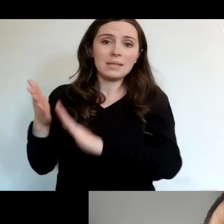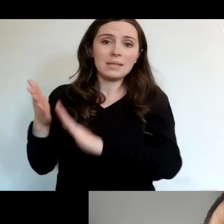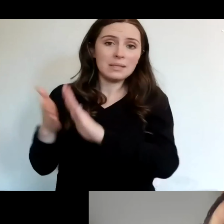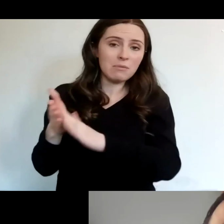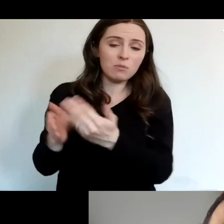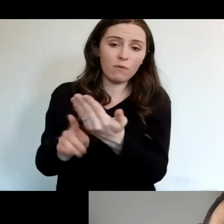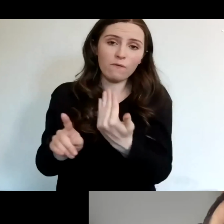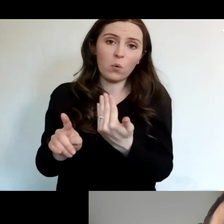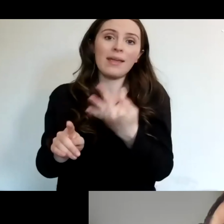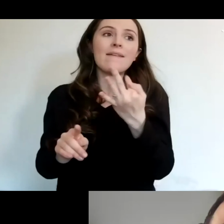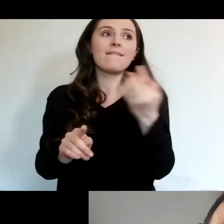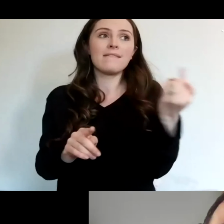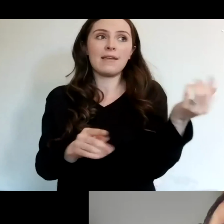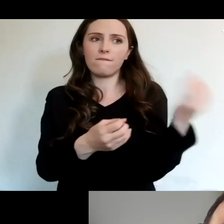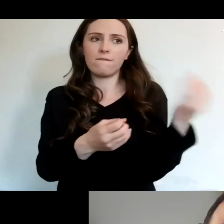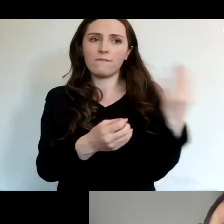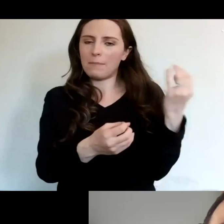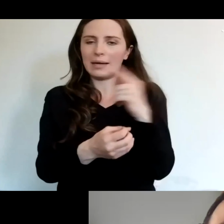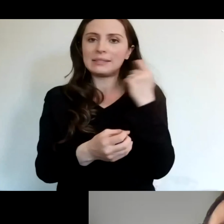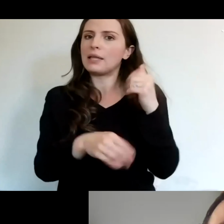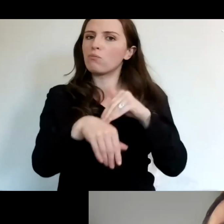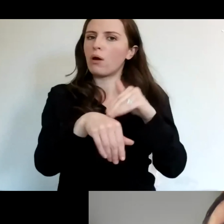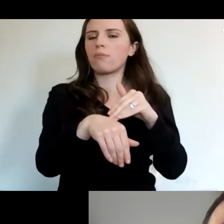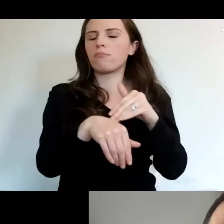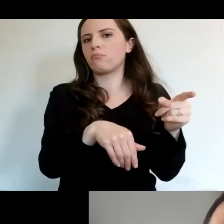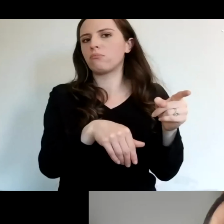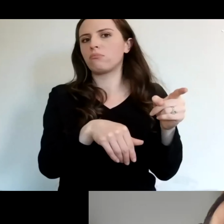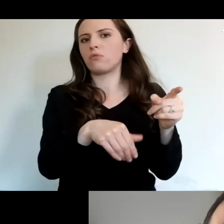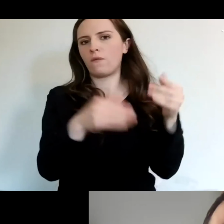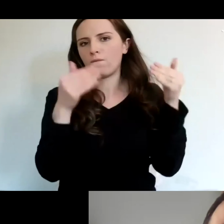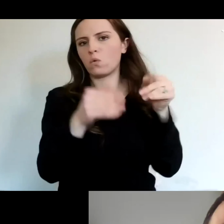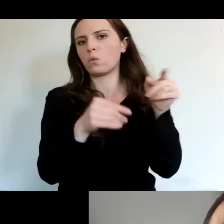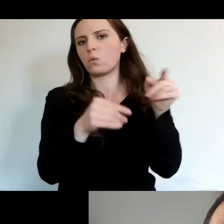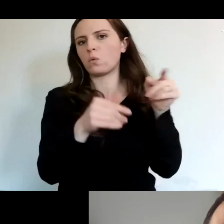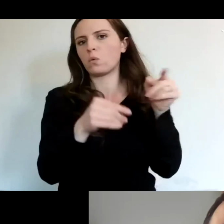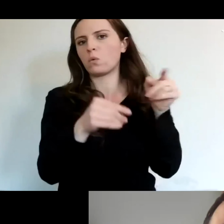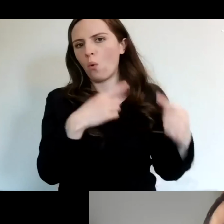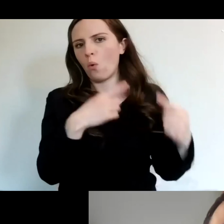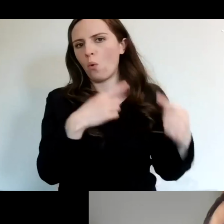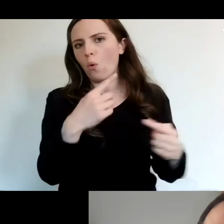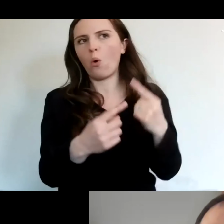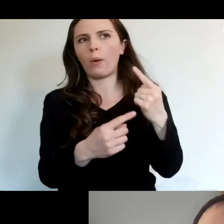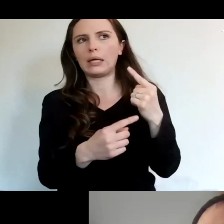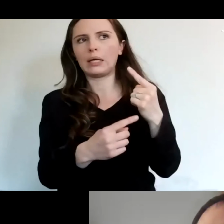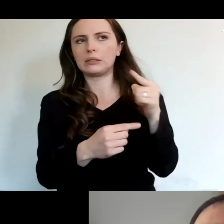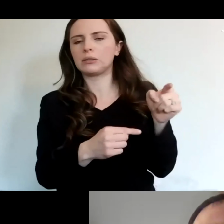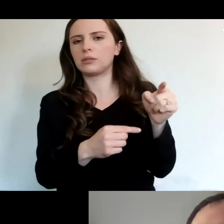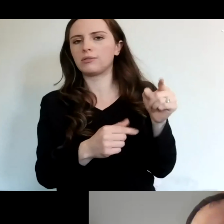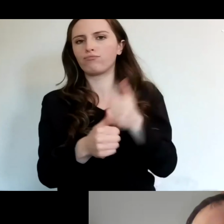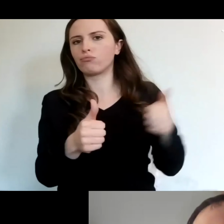if the users come back and say there's an issue, that trumps everything. So, they'd be the three pillars that I would use.